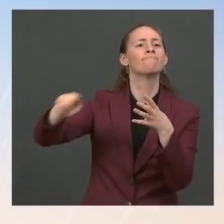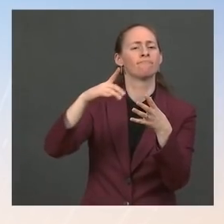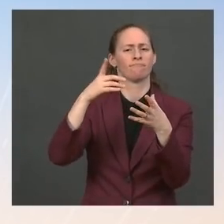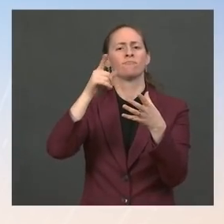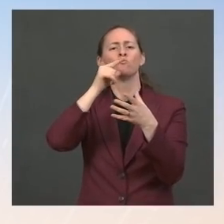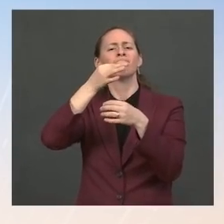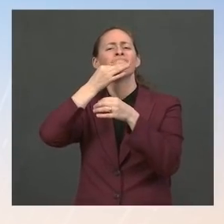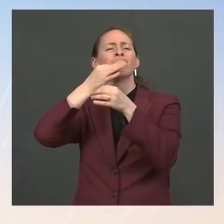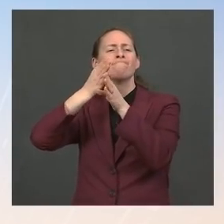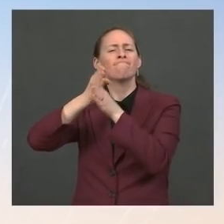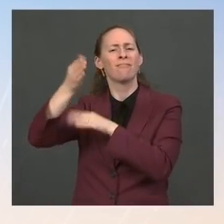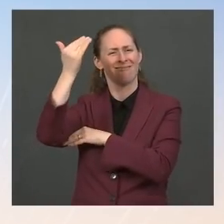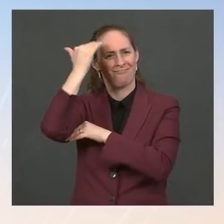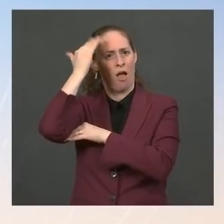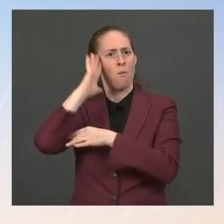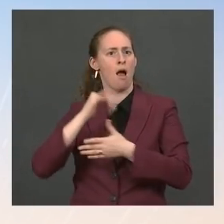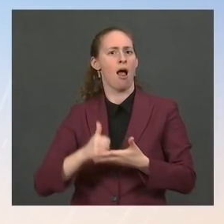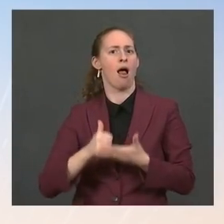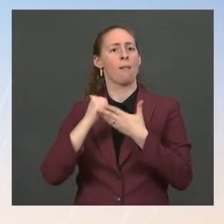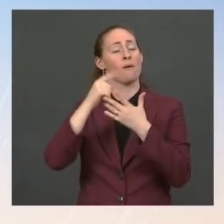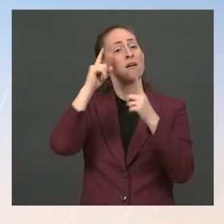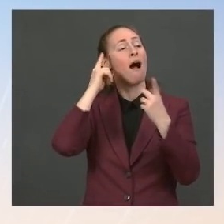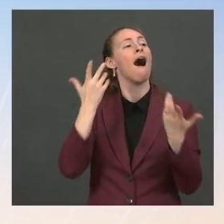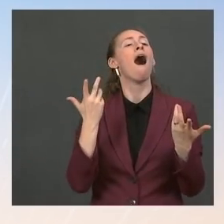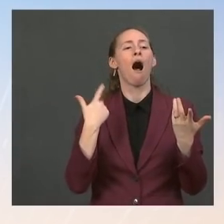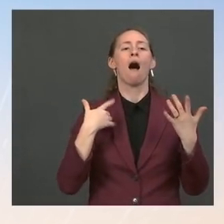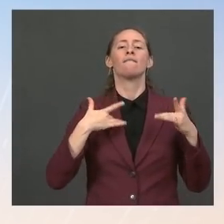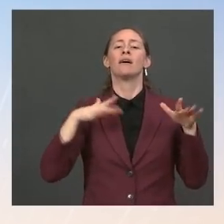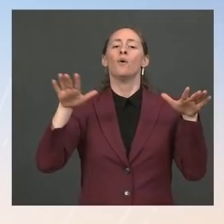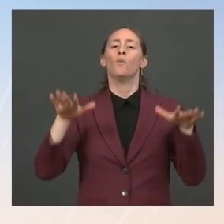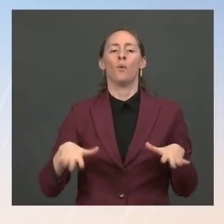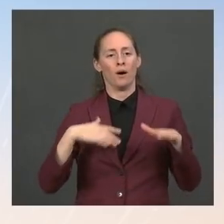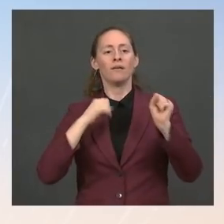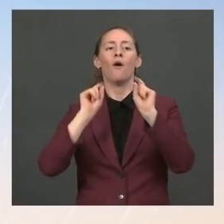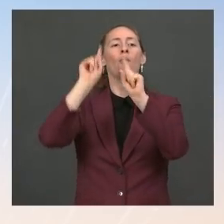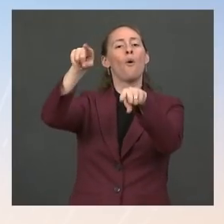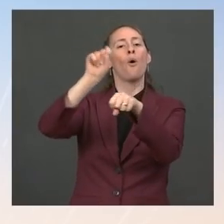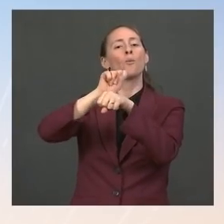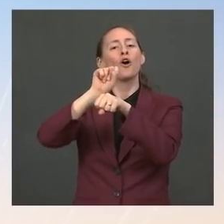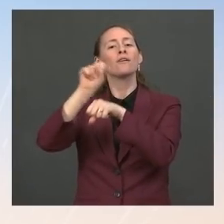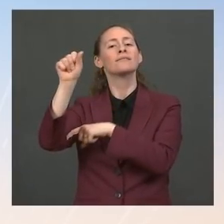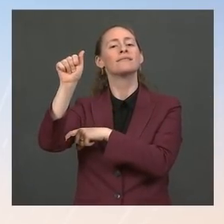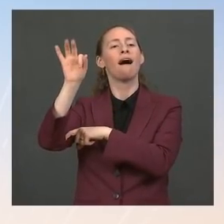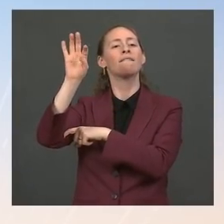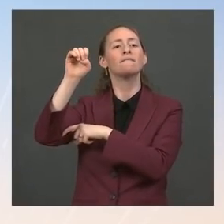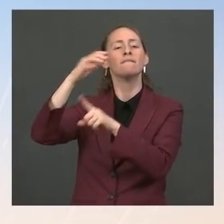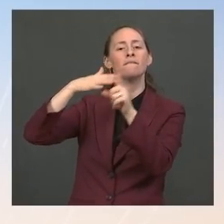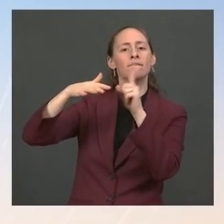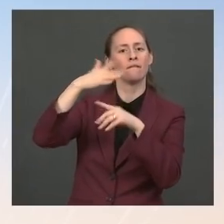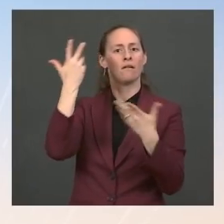that people will feel safe going to their workplace, which has been an issue throughout the pandemic; and that they will also know that workers